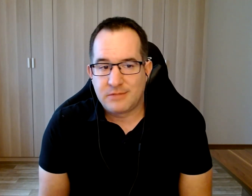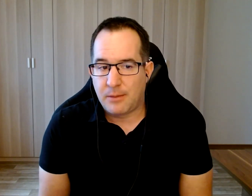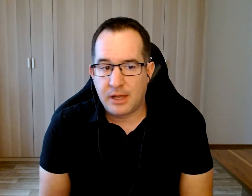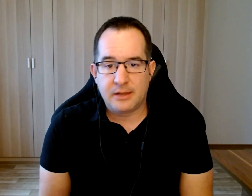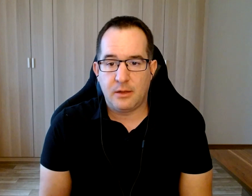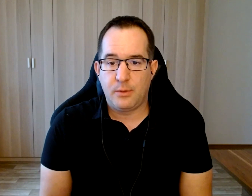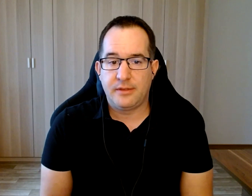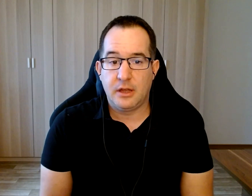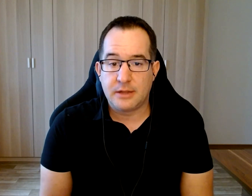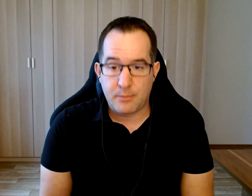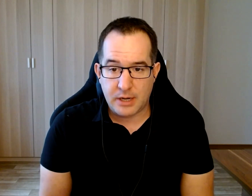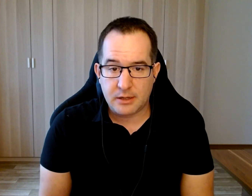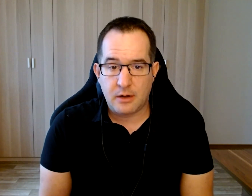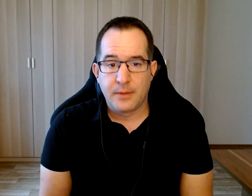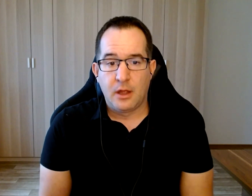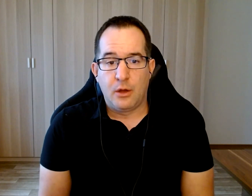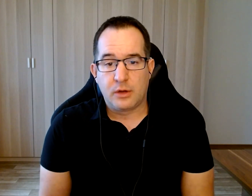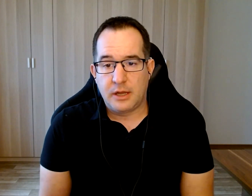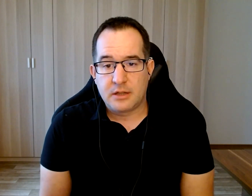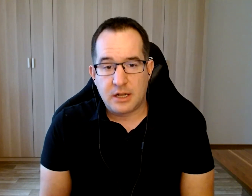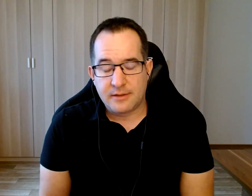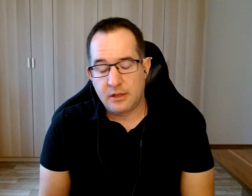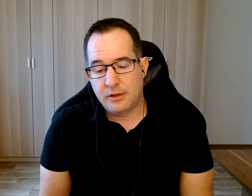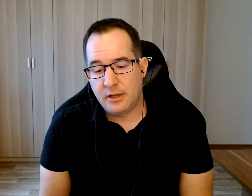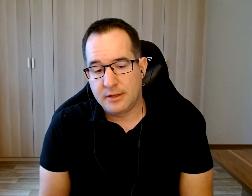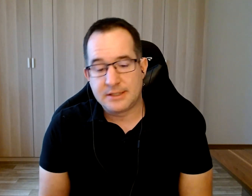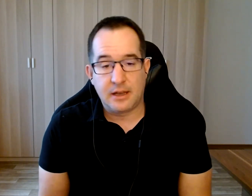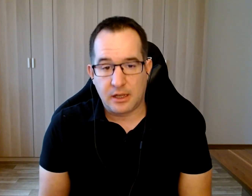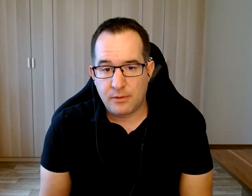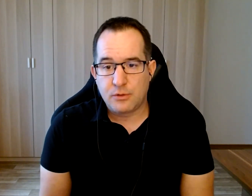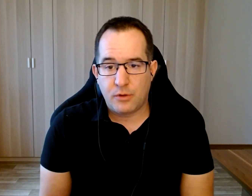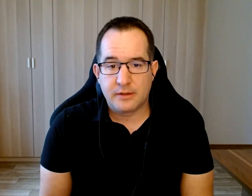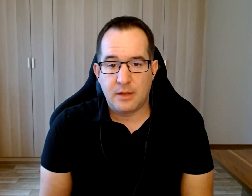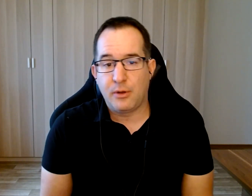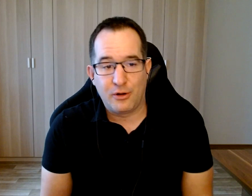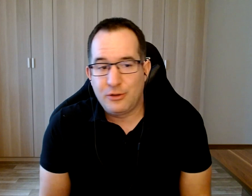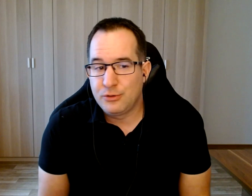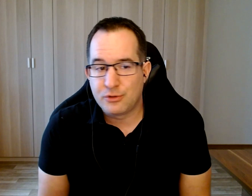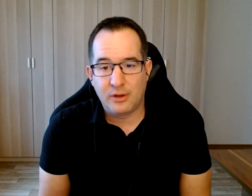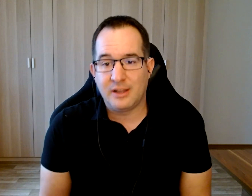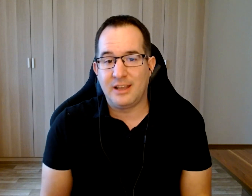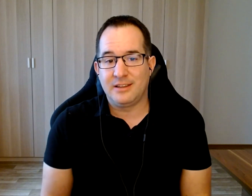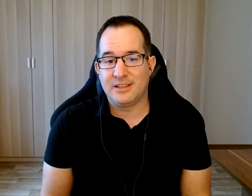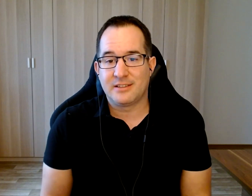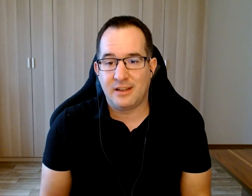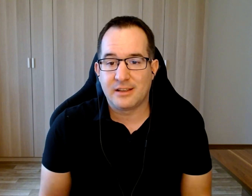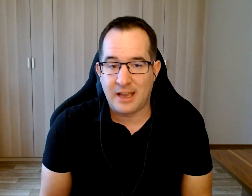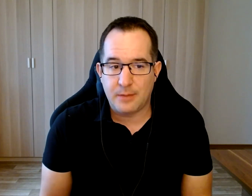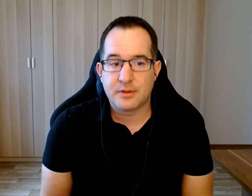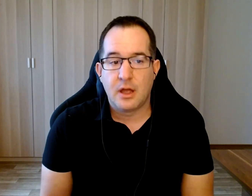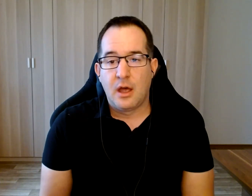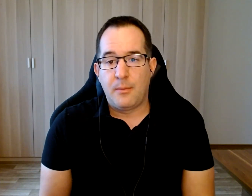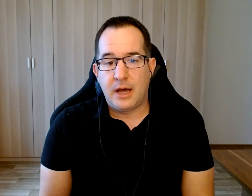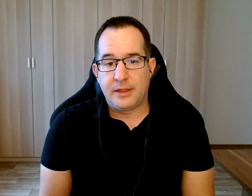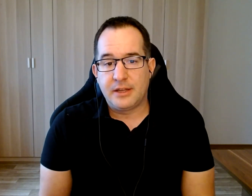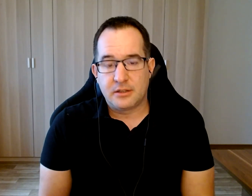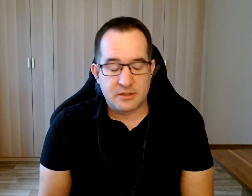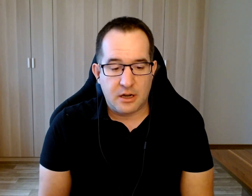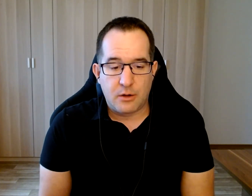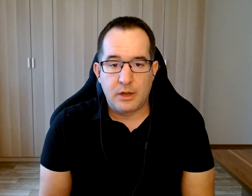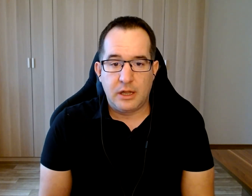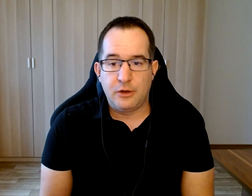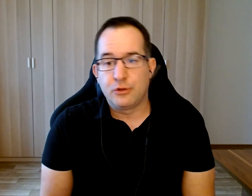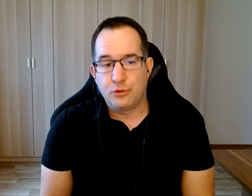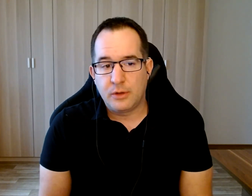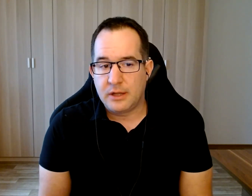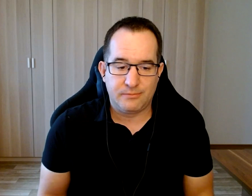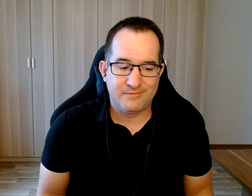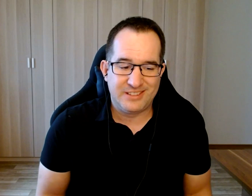tablet with an interpreter who can translate to the sign language, for example, or use a tool just like Signapse, but the doctors are really not used to it.